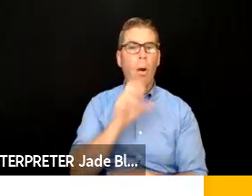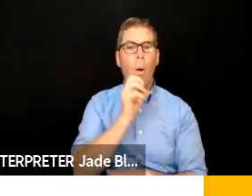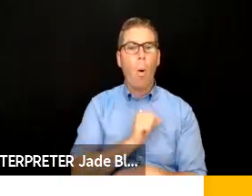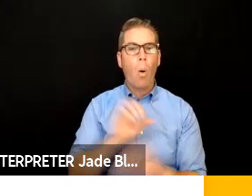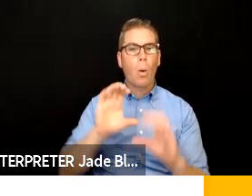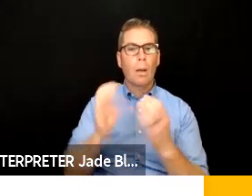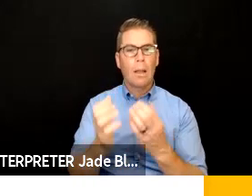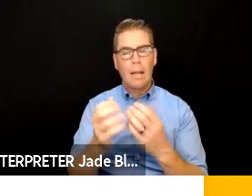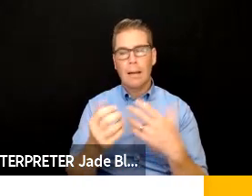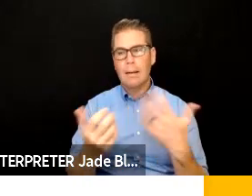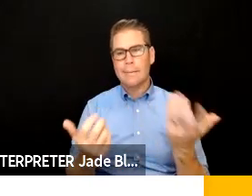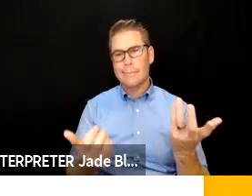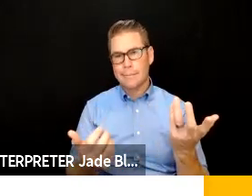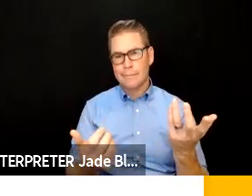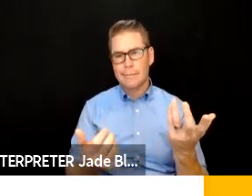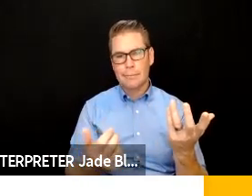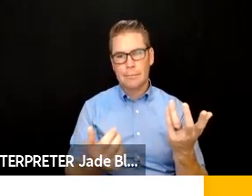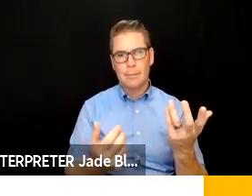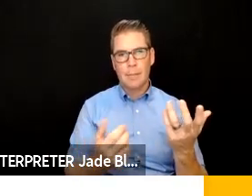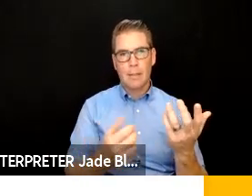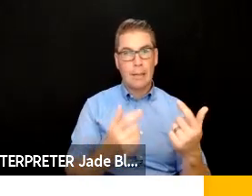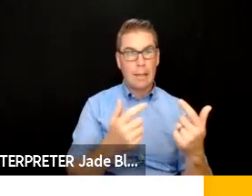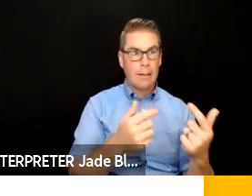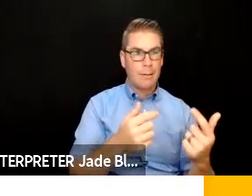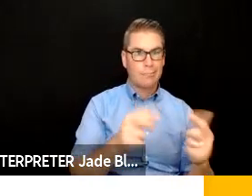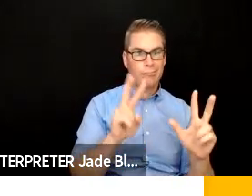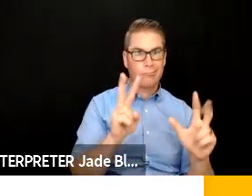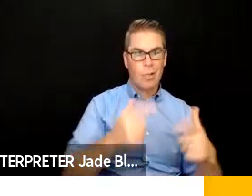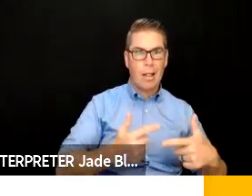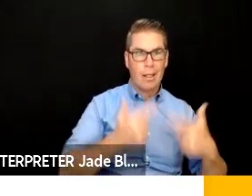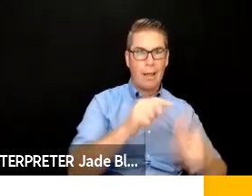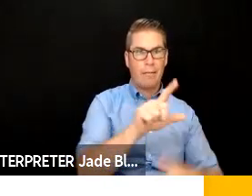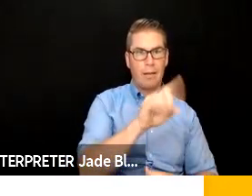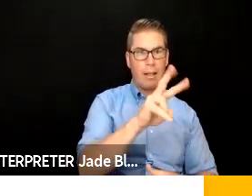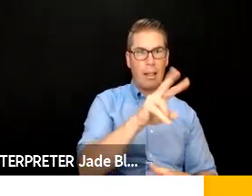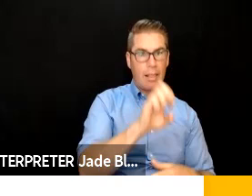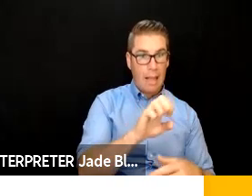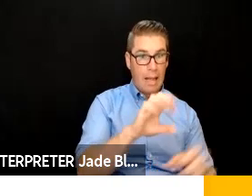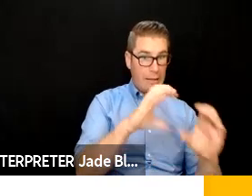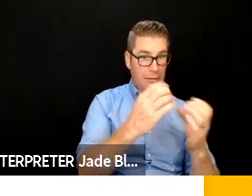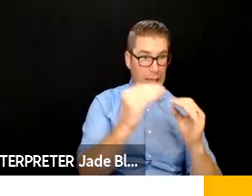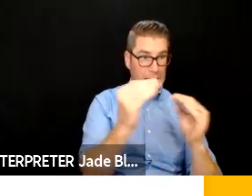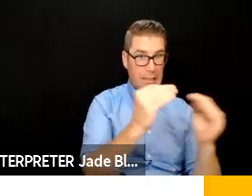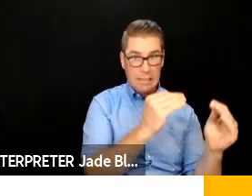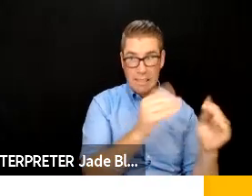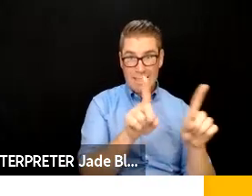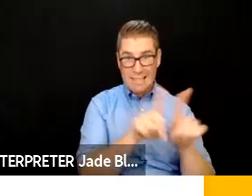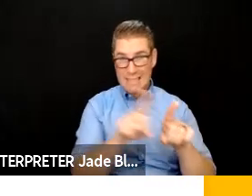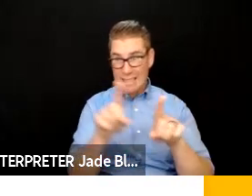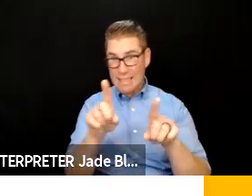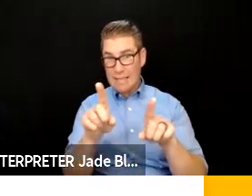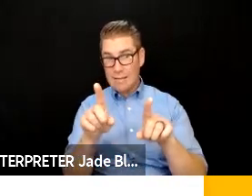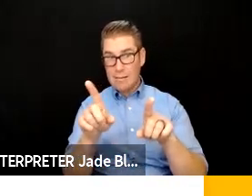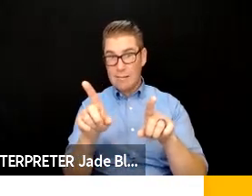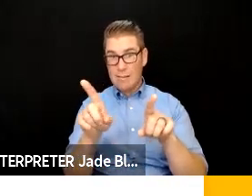Sally Potter: A you know a live course that you're working with, because sometimes they can look a little bit unexpected and I'll show you that in just a minute.